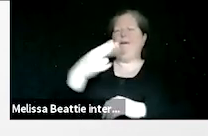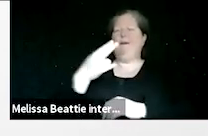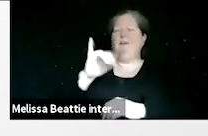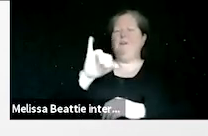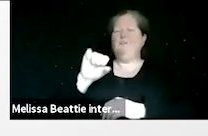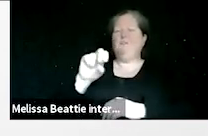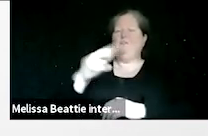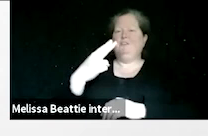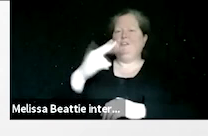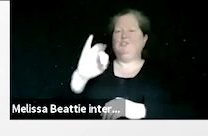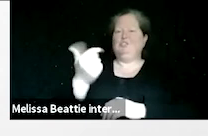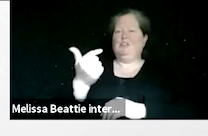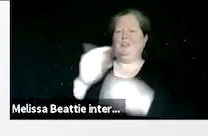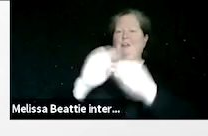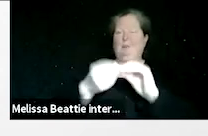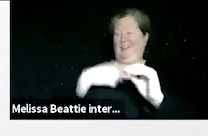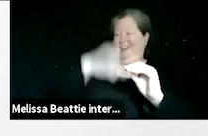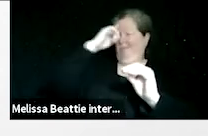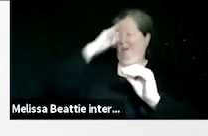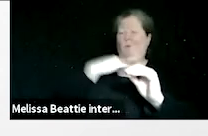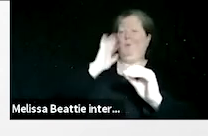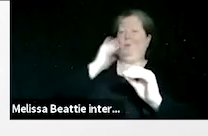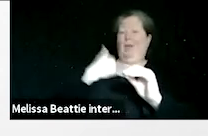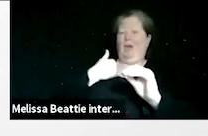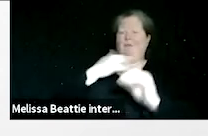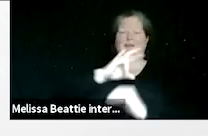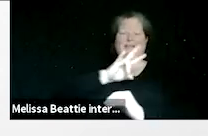I originally thought we'd have a 70% recognition rate or non